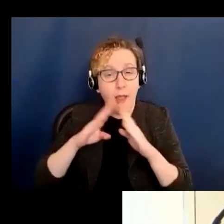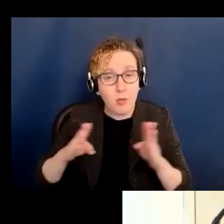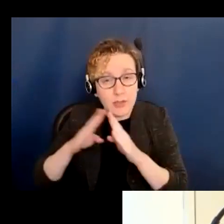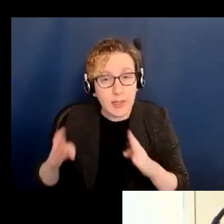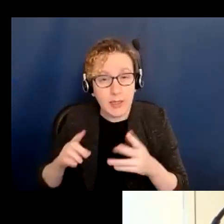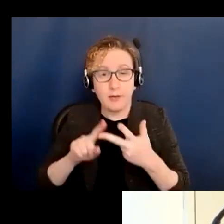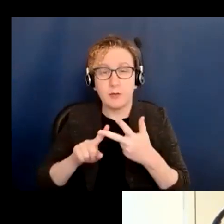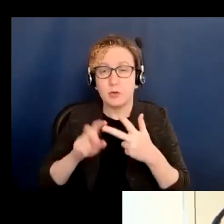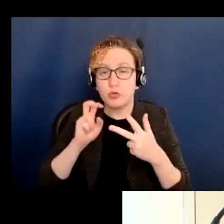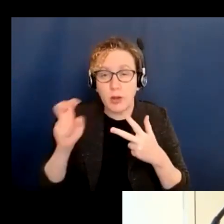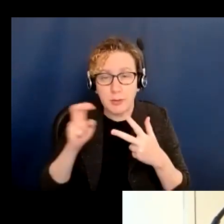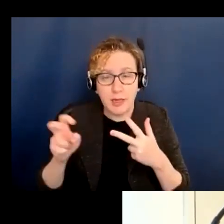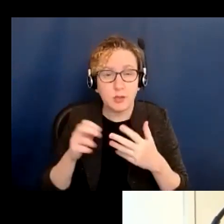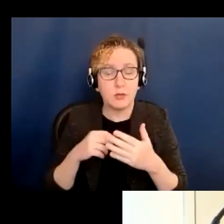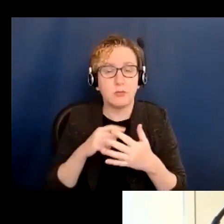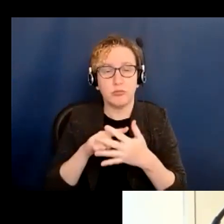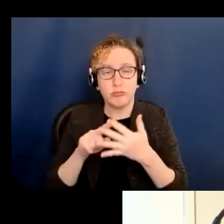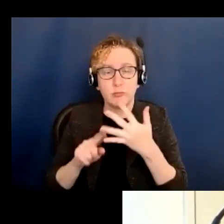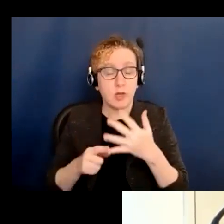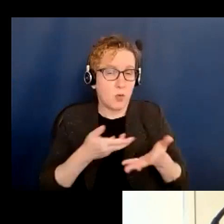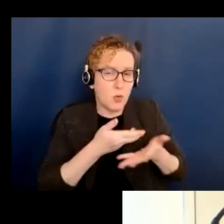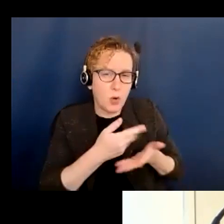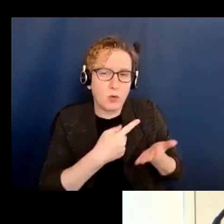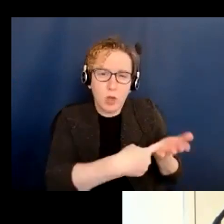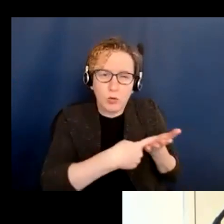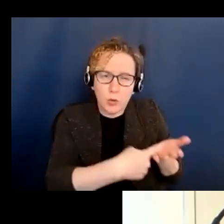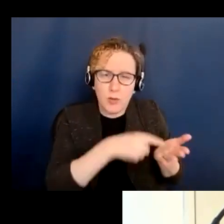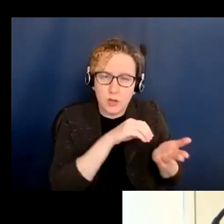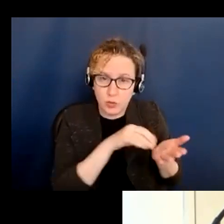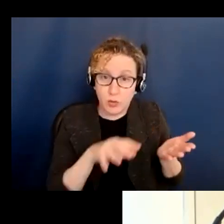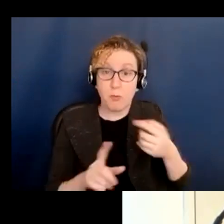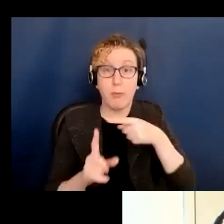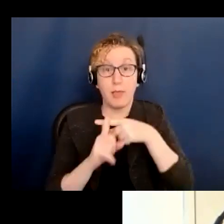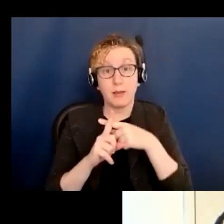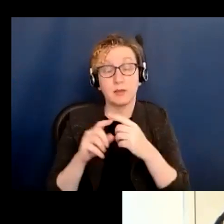We worked really closely with the student and with our office of services for students